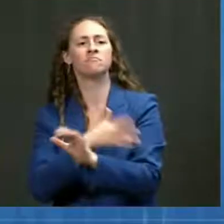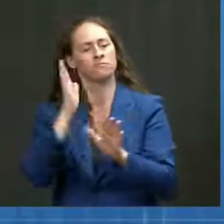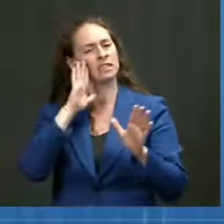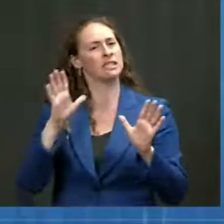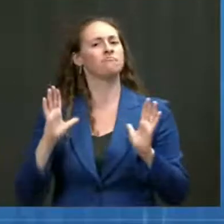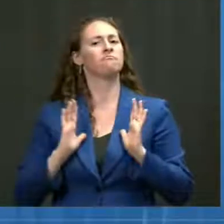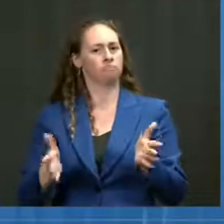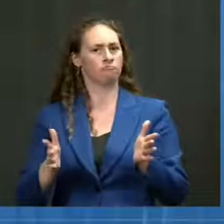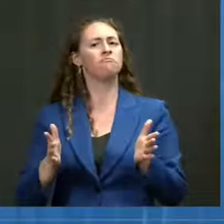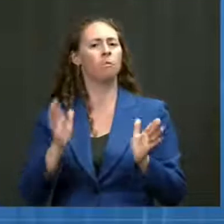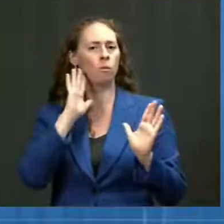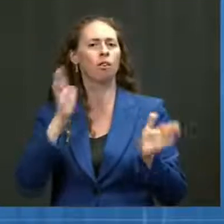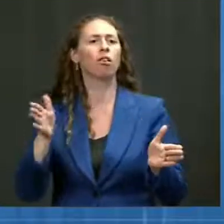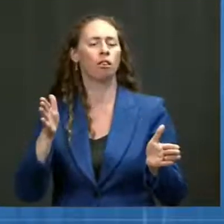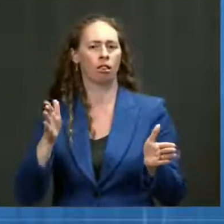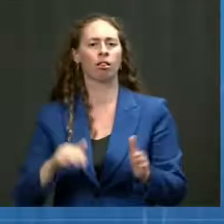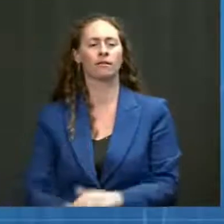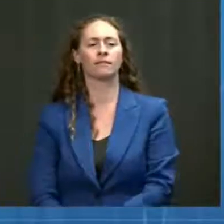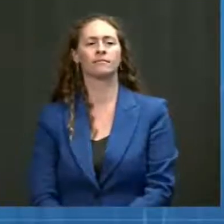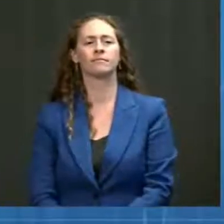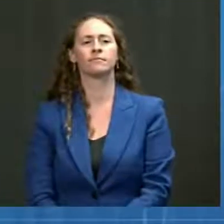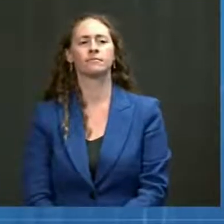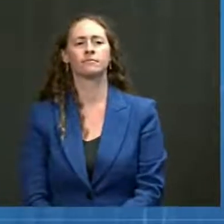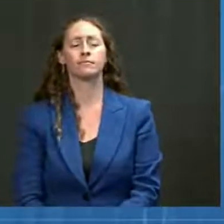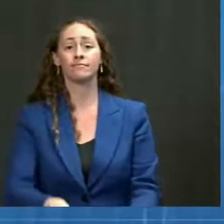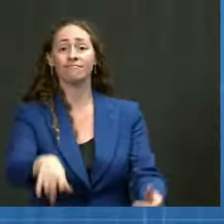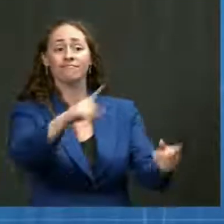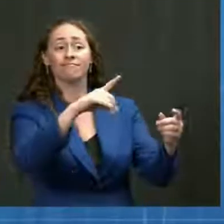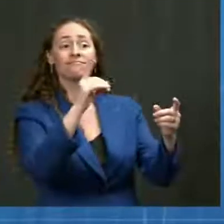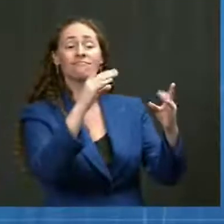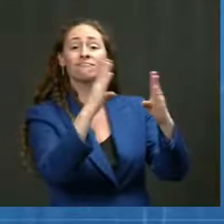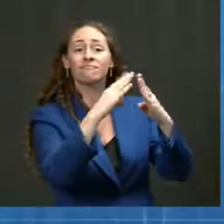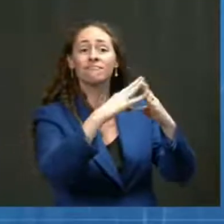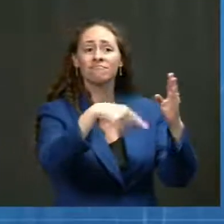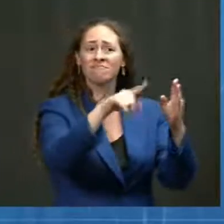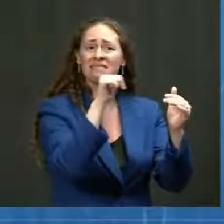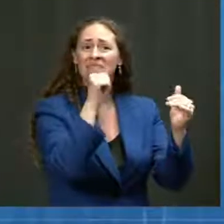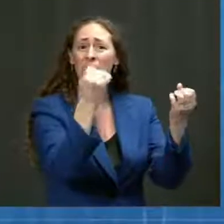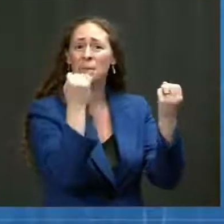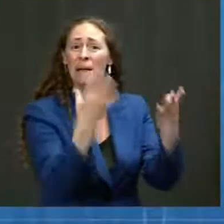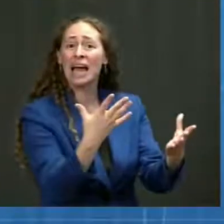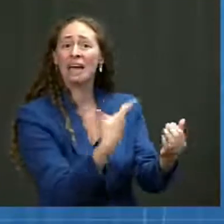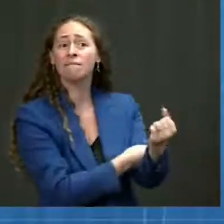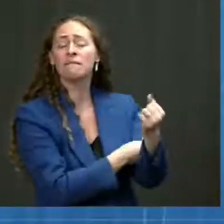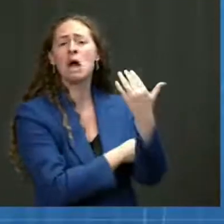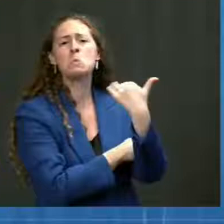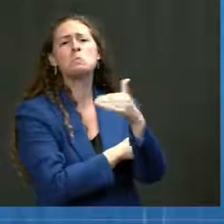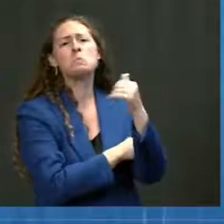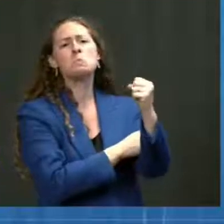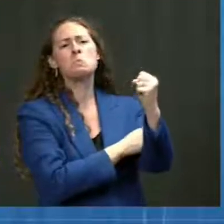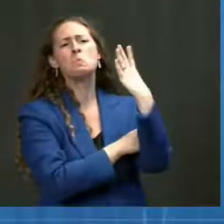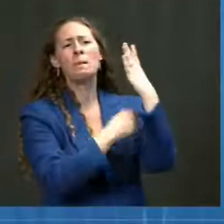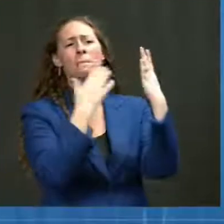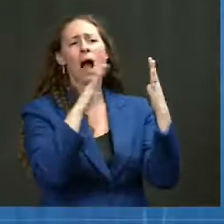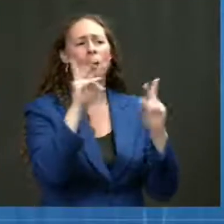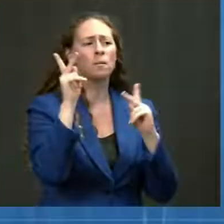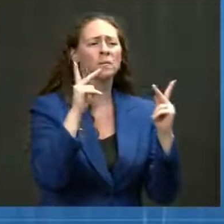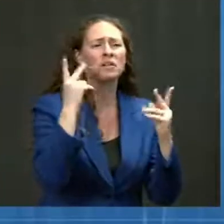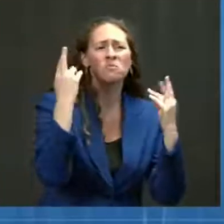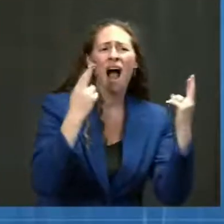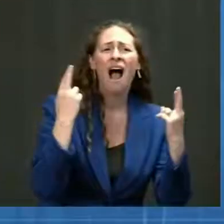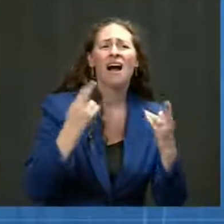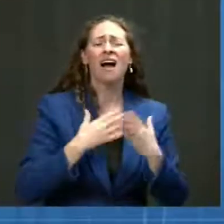THE HOSPITAL, GETTING